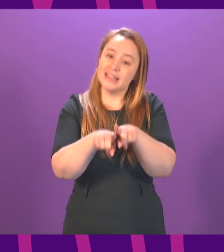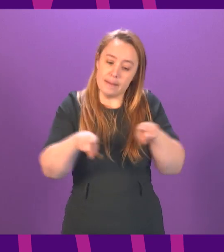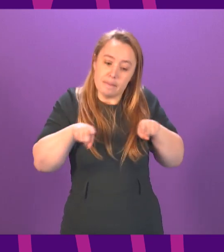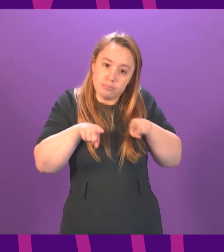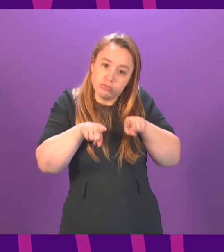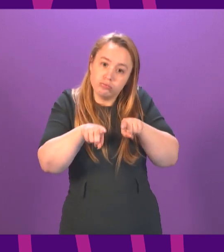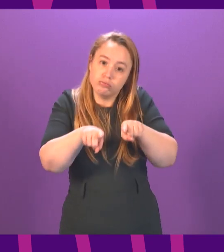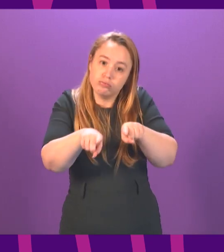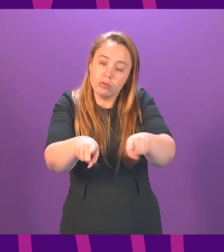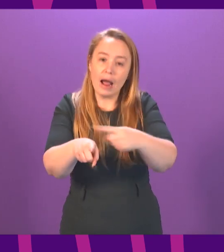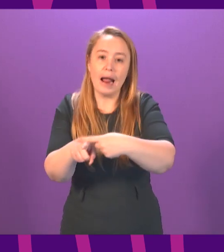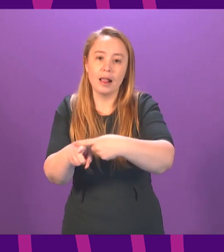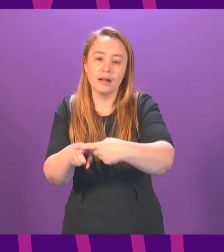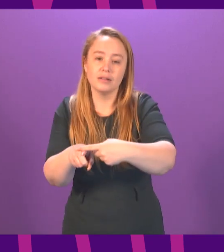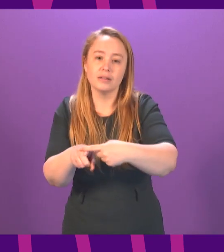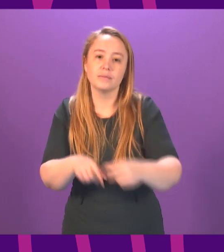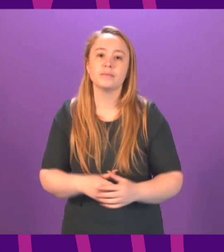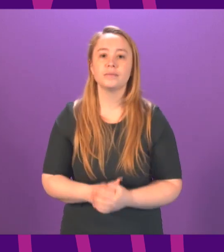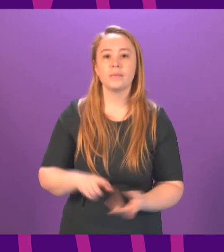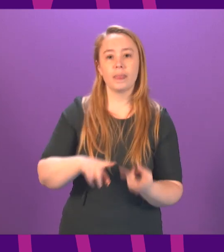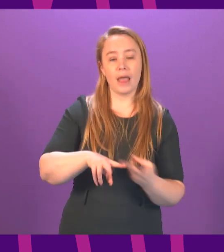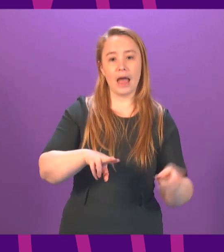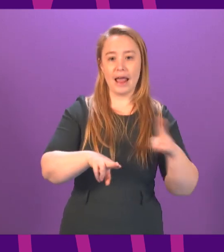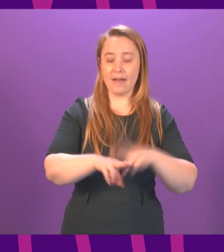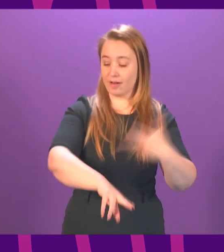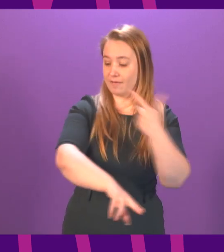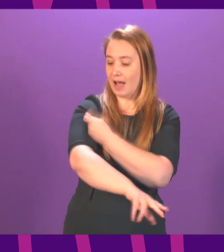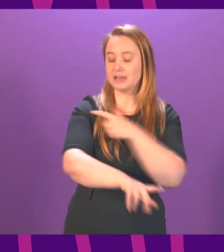Every day that a vaccine is left in a vial is another day